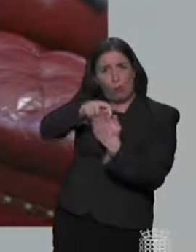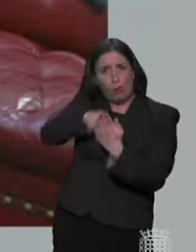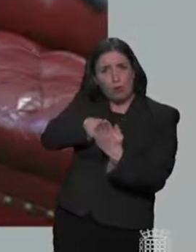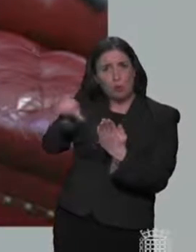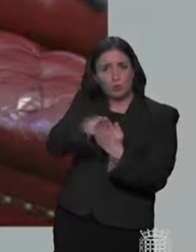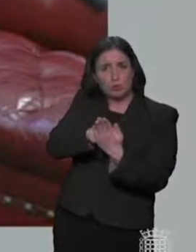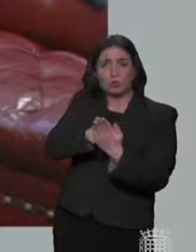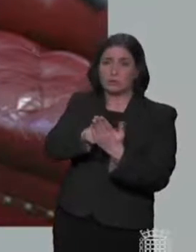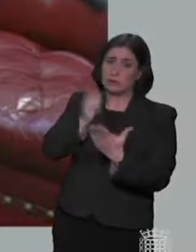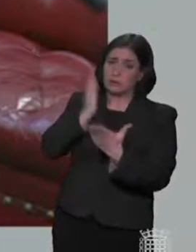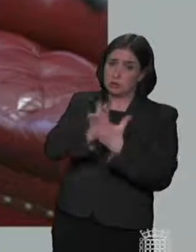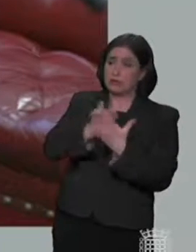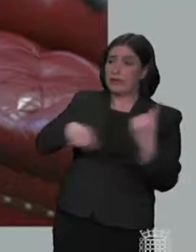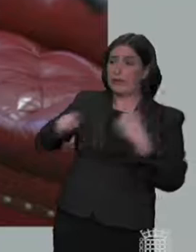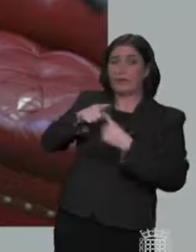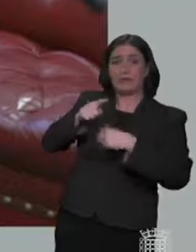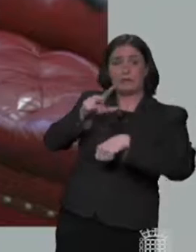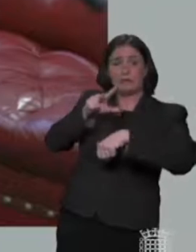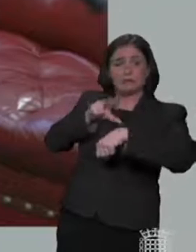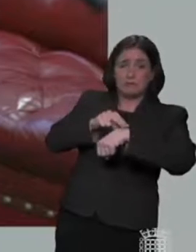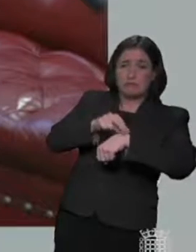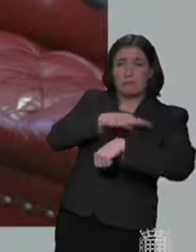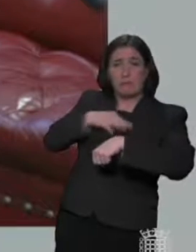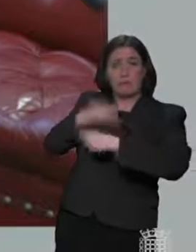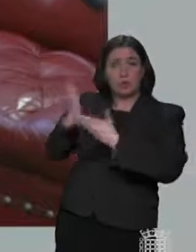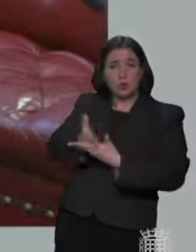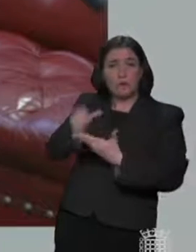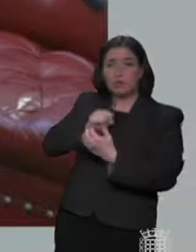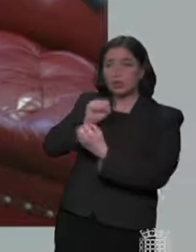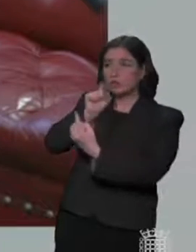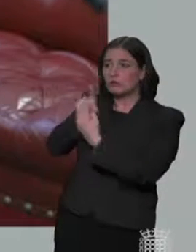to all deaf and hard of hearing children because of normalization they don't always do that